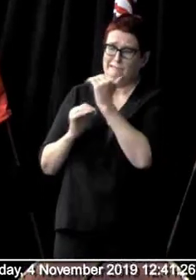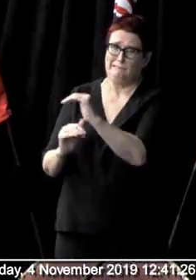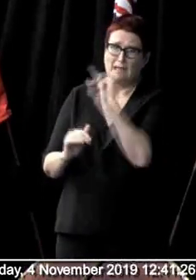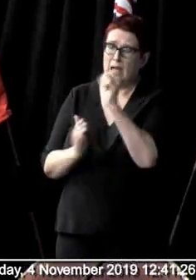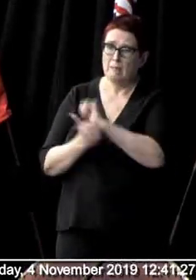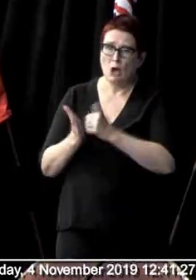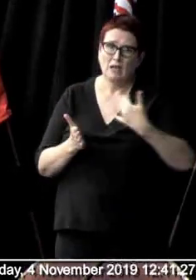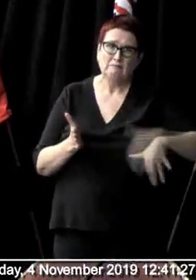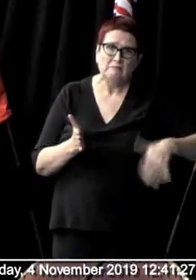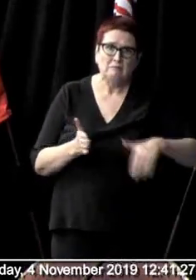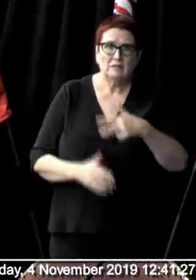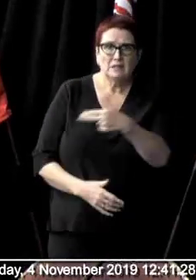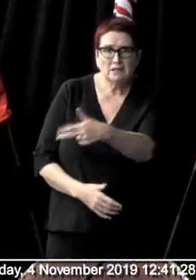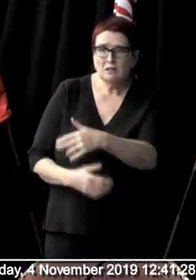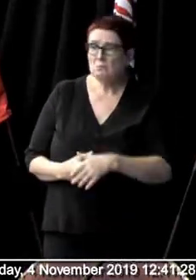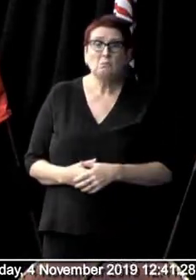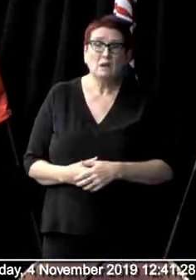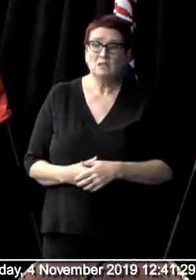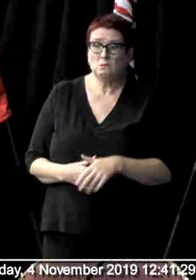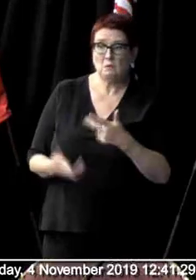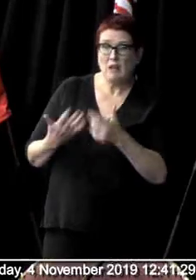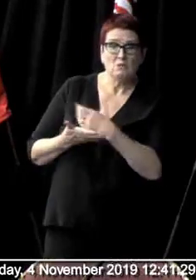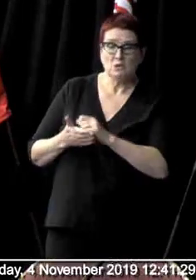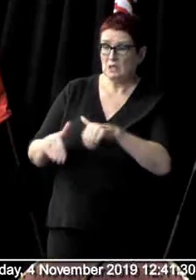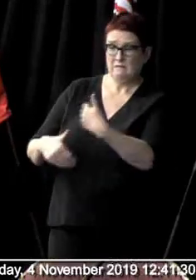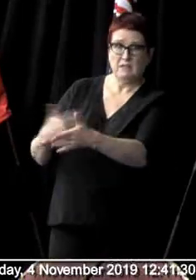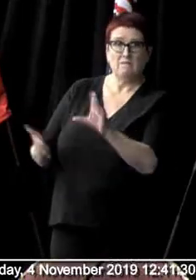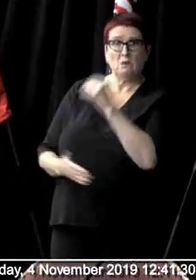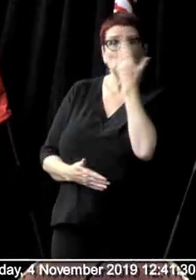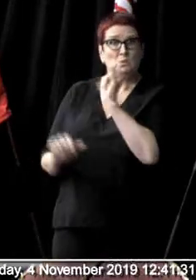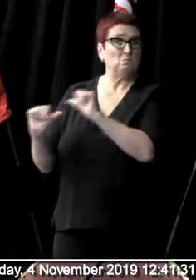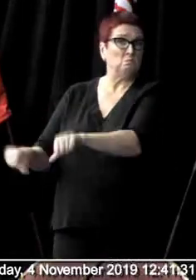but everything else they accommodated her. Okay.